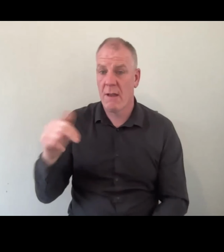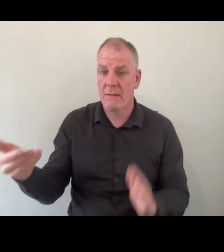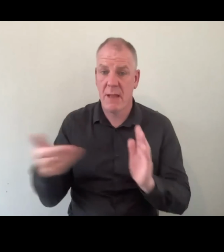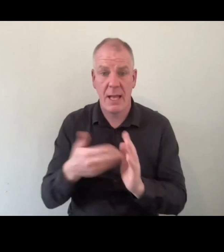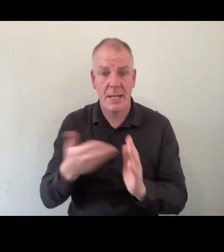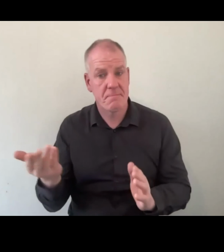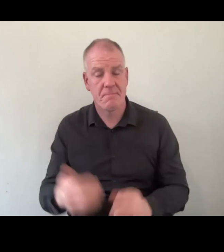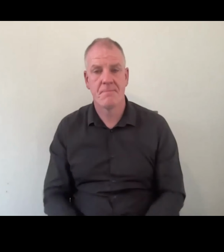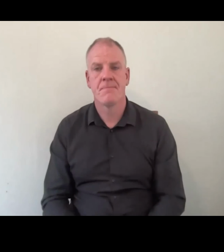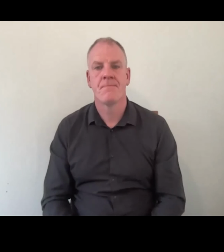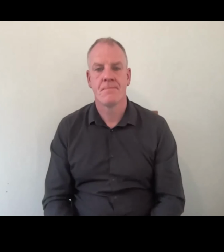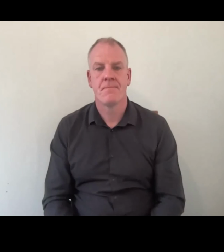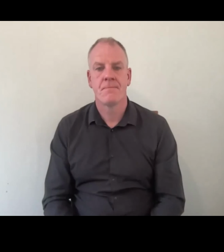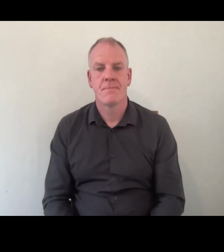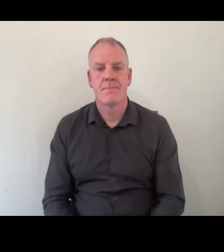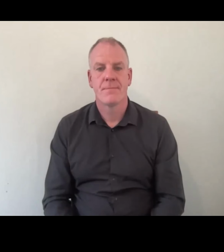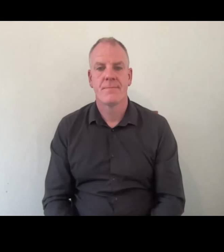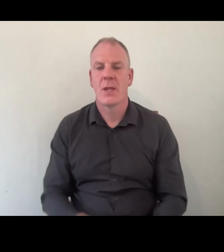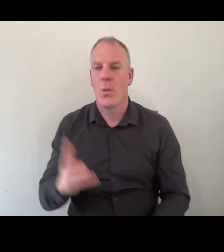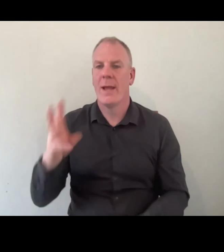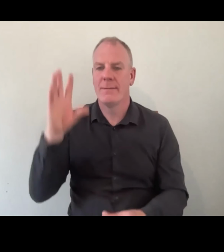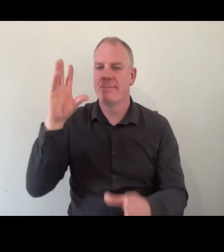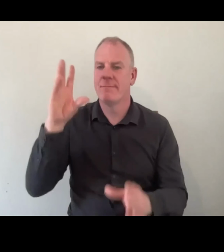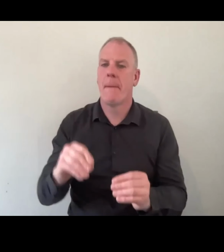PÁDRAIG: Yeah, I am going to wrap up at that,